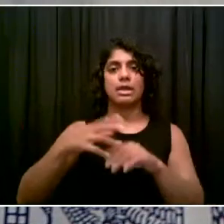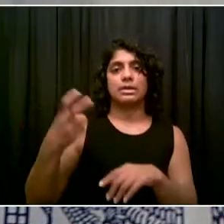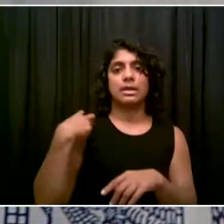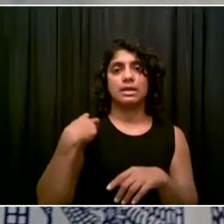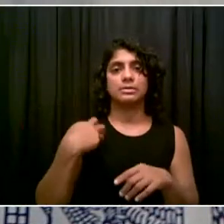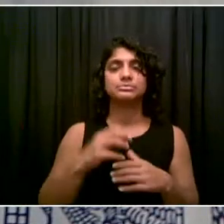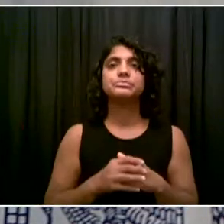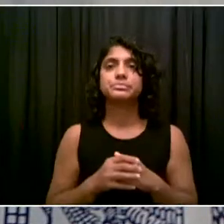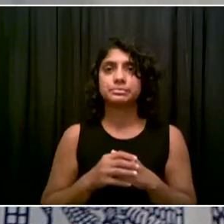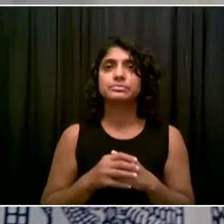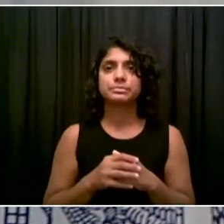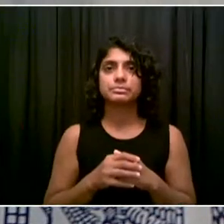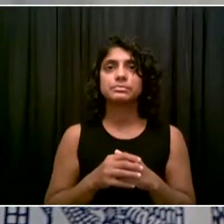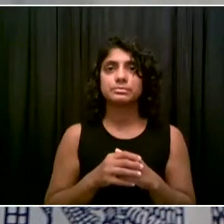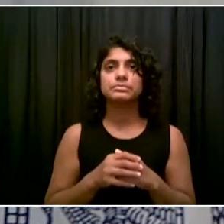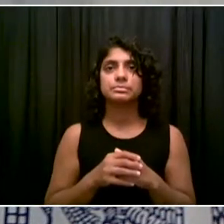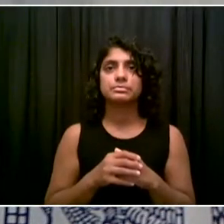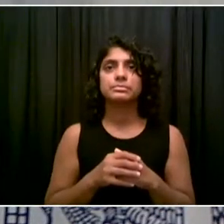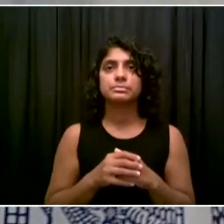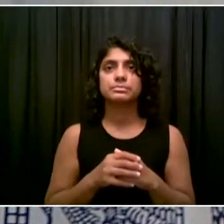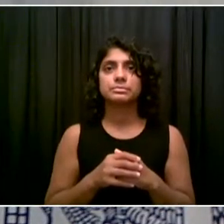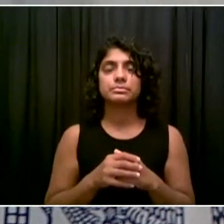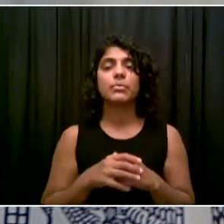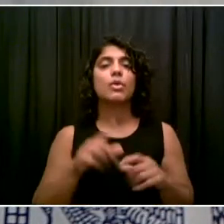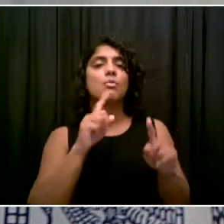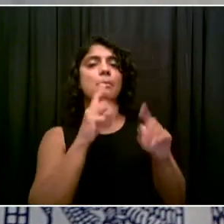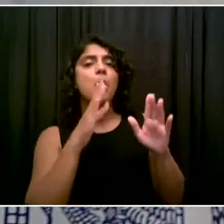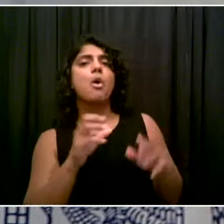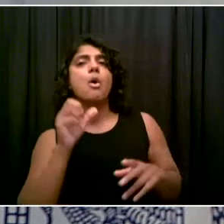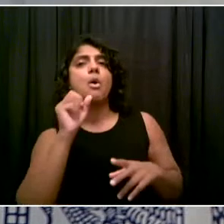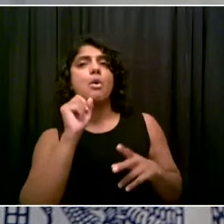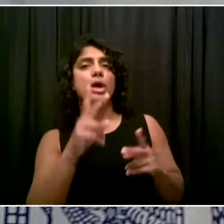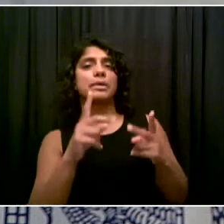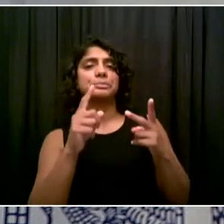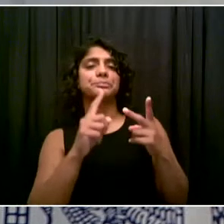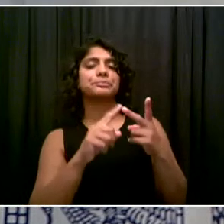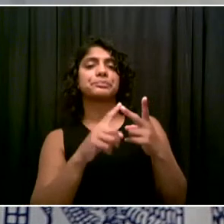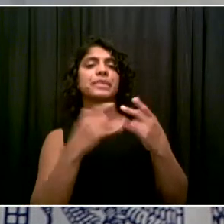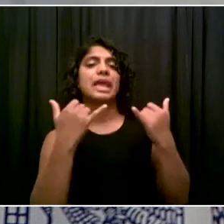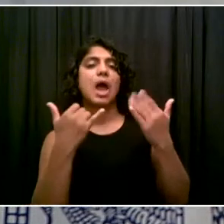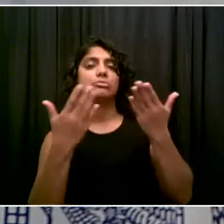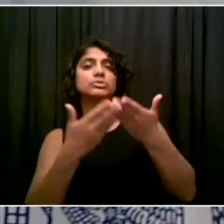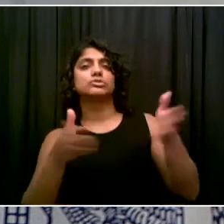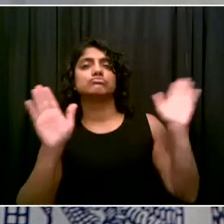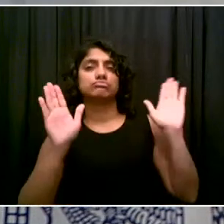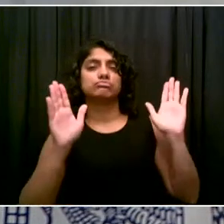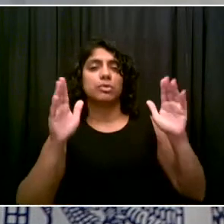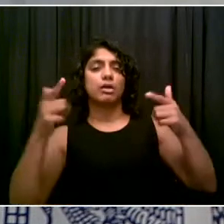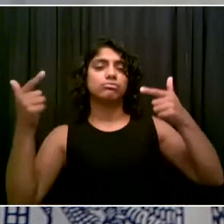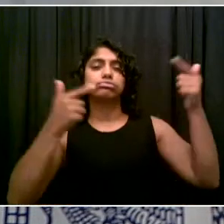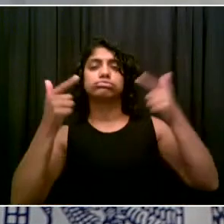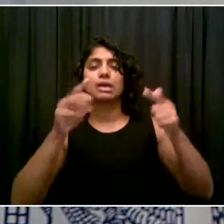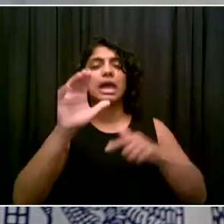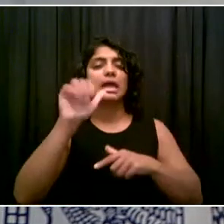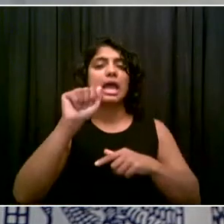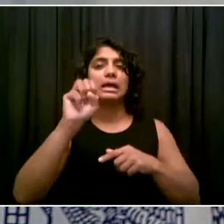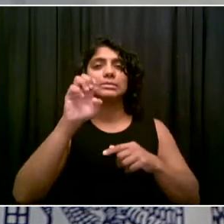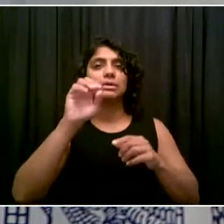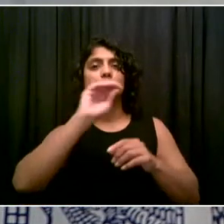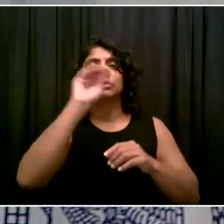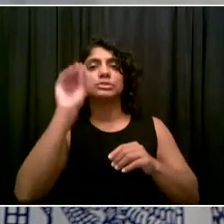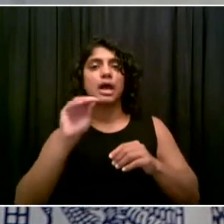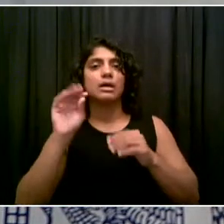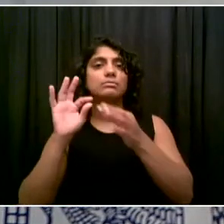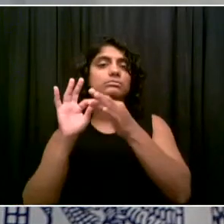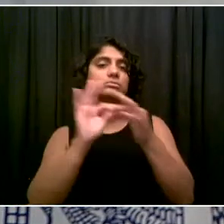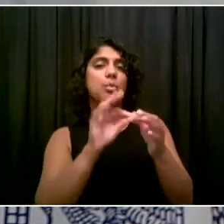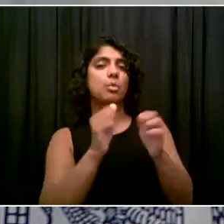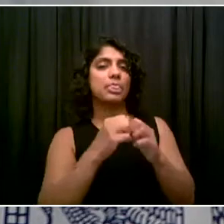GO AHEAD NOLAN.